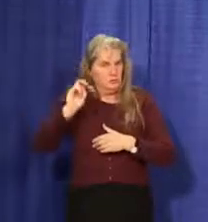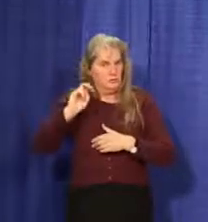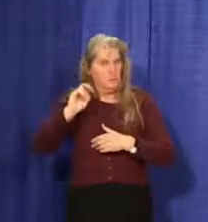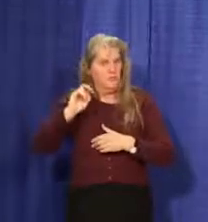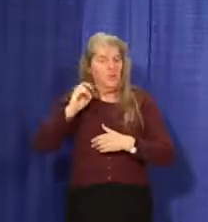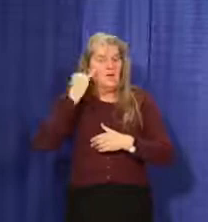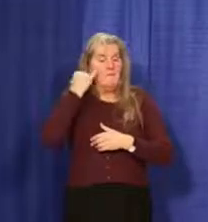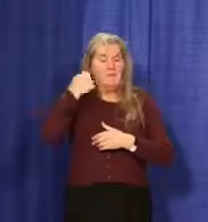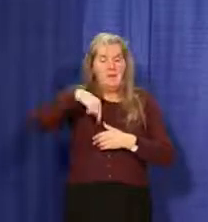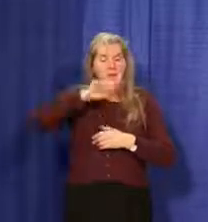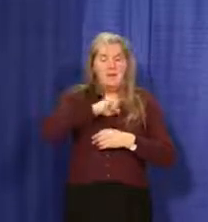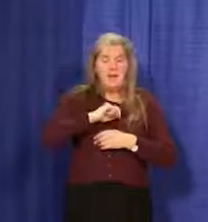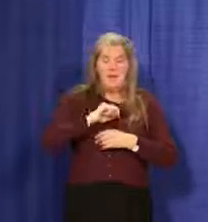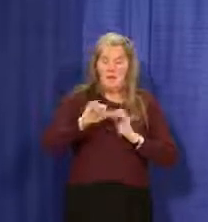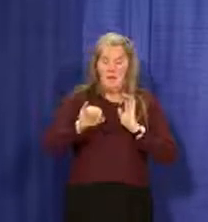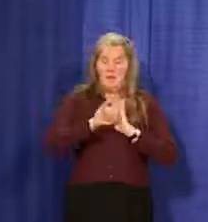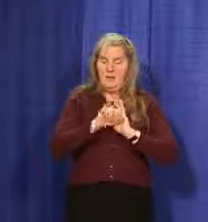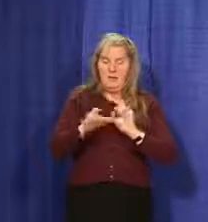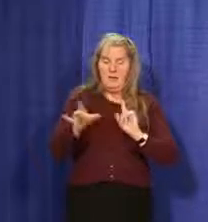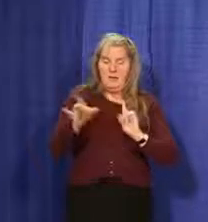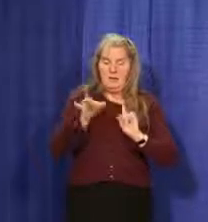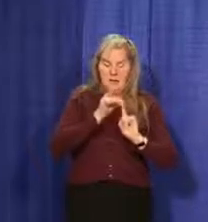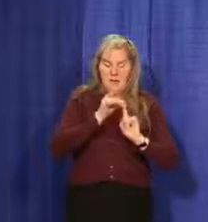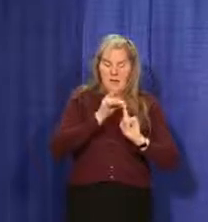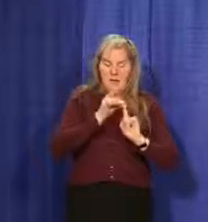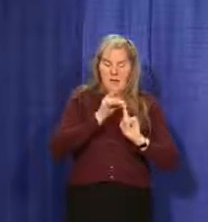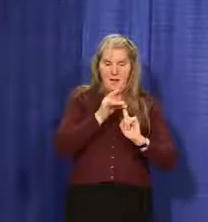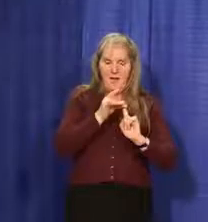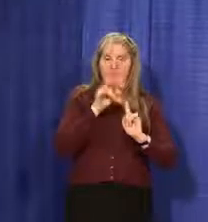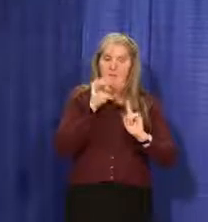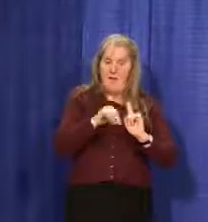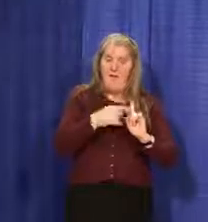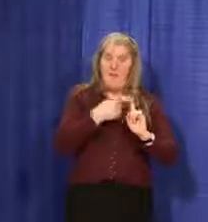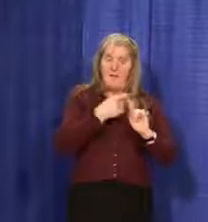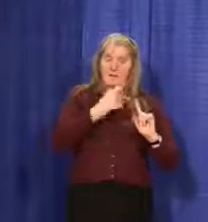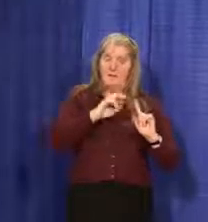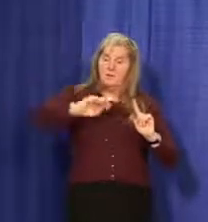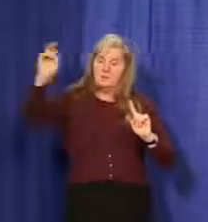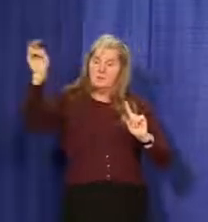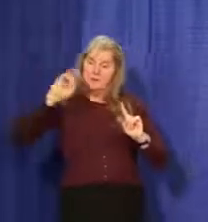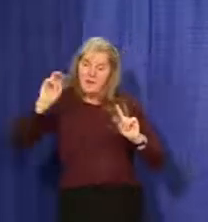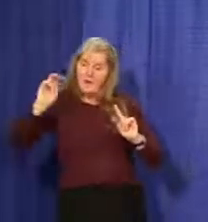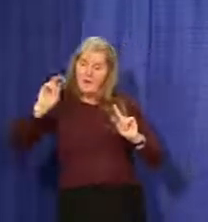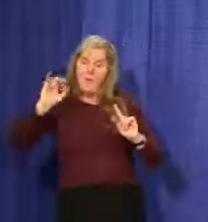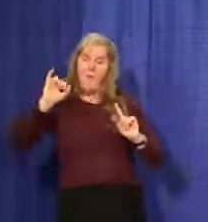able to trace individuals either directly to travel or indirectly to trouble, as say part of a